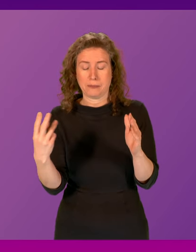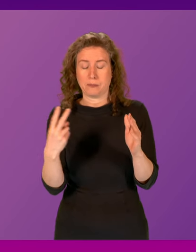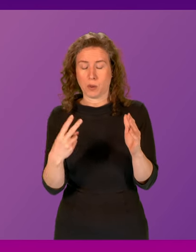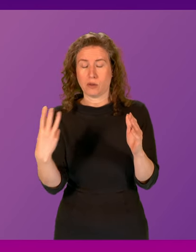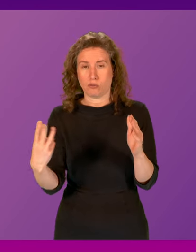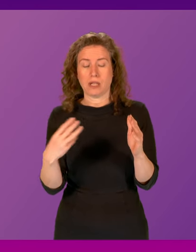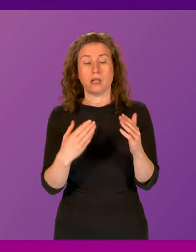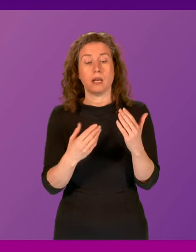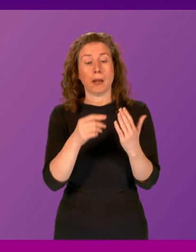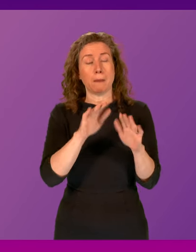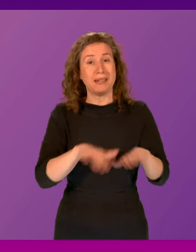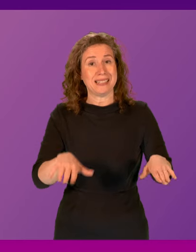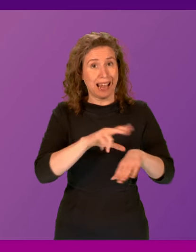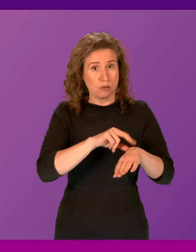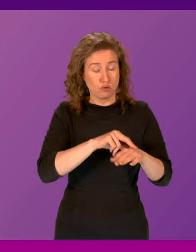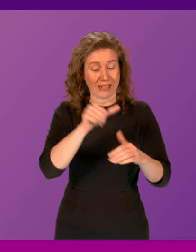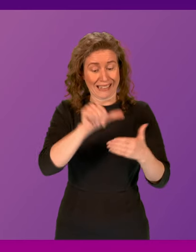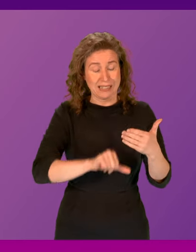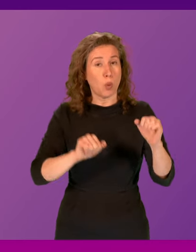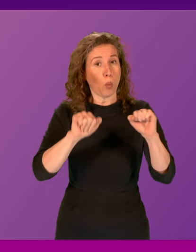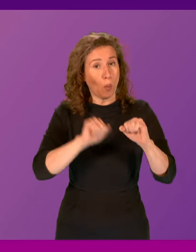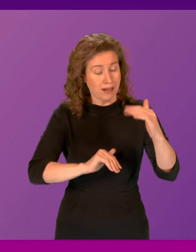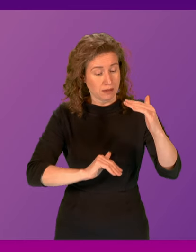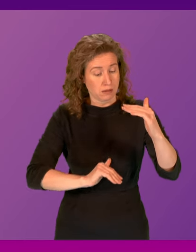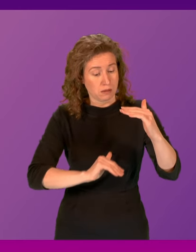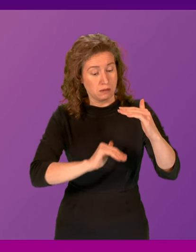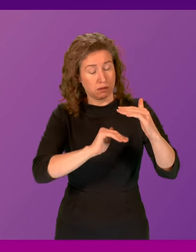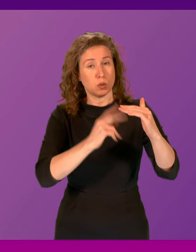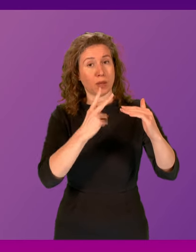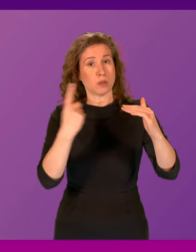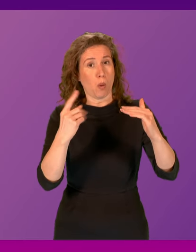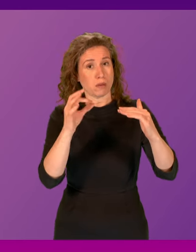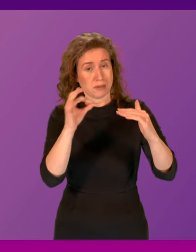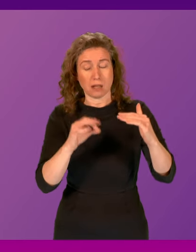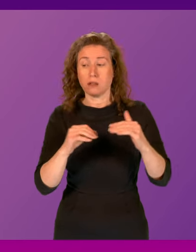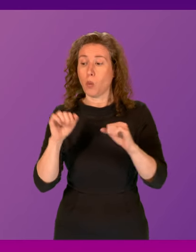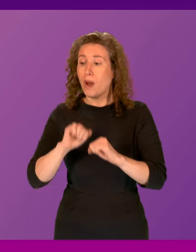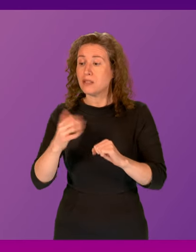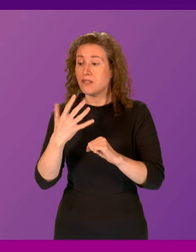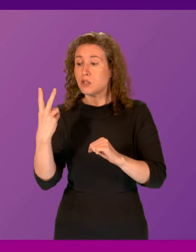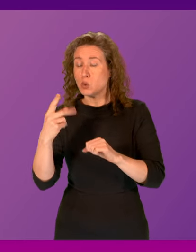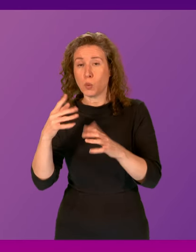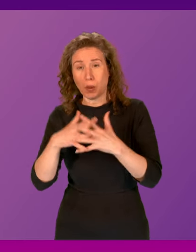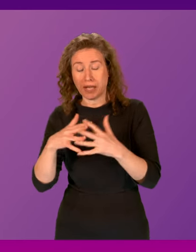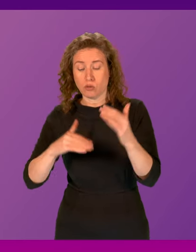list reduced by 21 per cent. Waits of more than 52 weeks reduced by 12 per cent and waits of